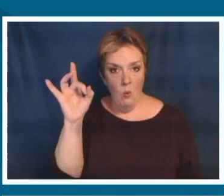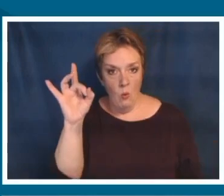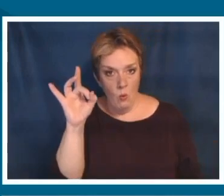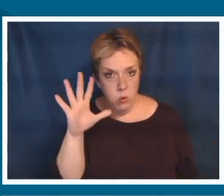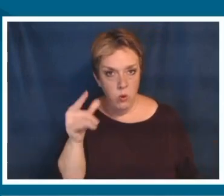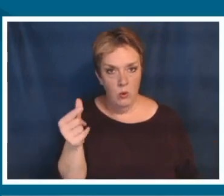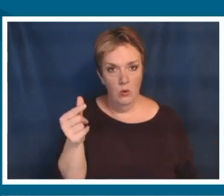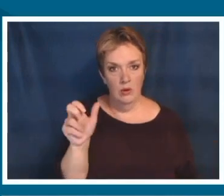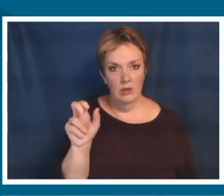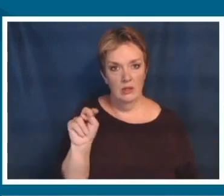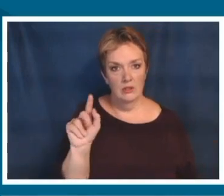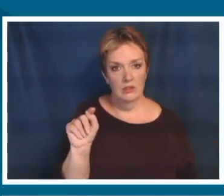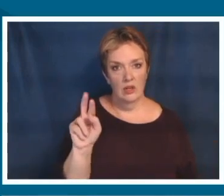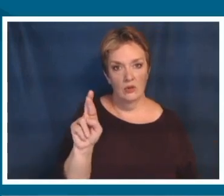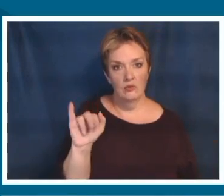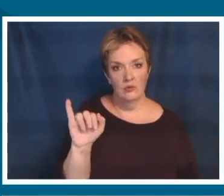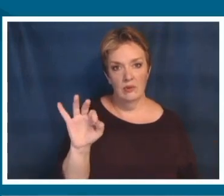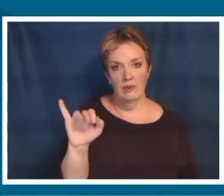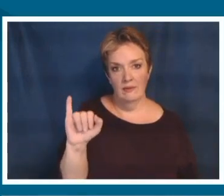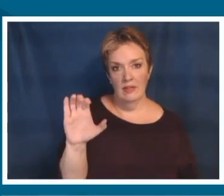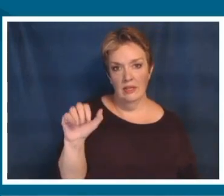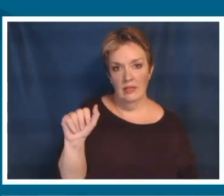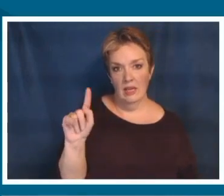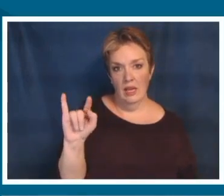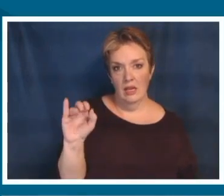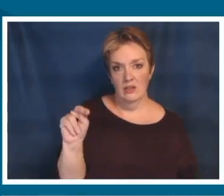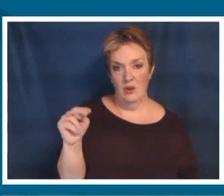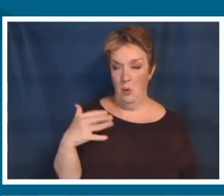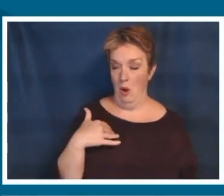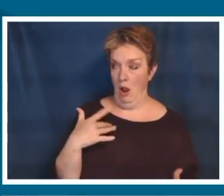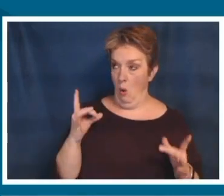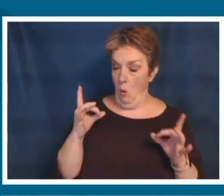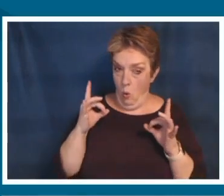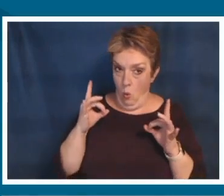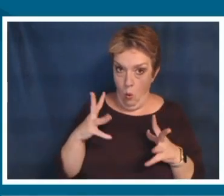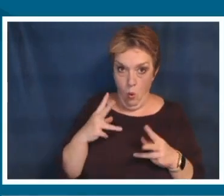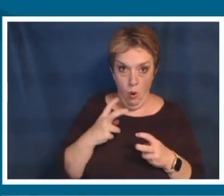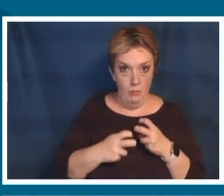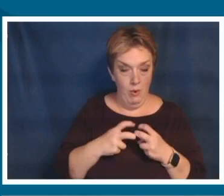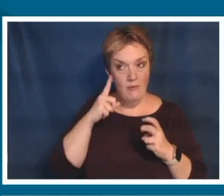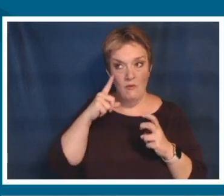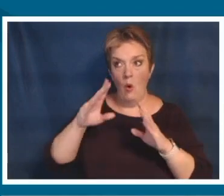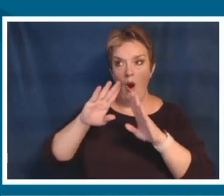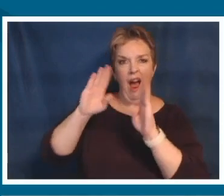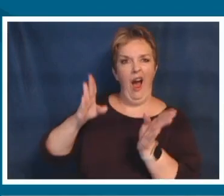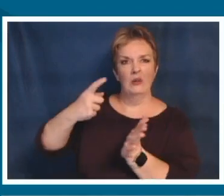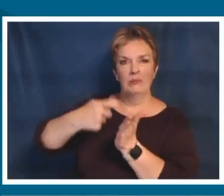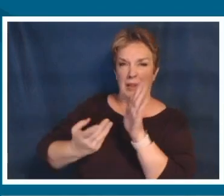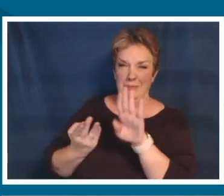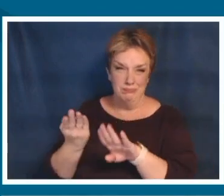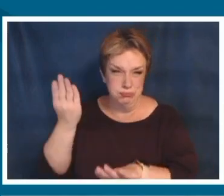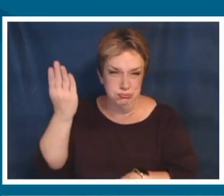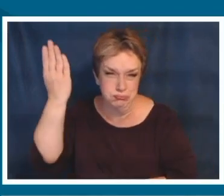big problems i think if not the worst in the country probably top five